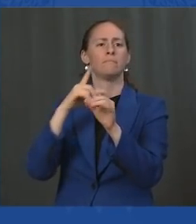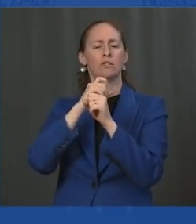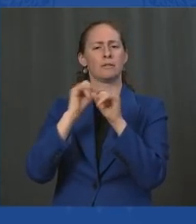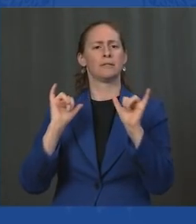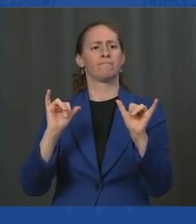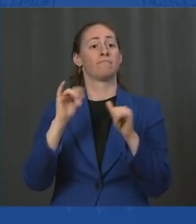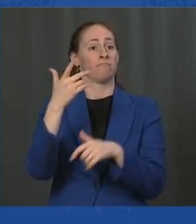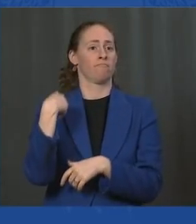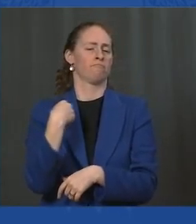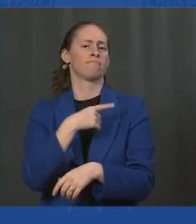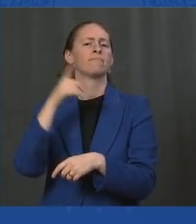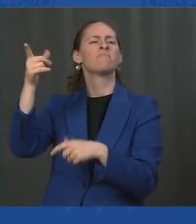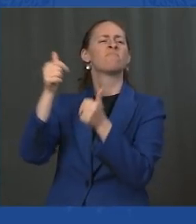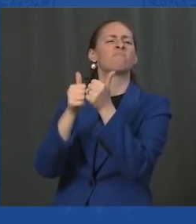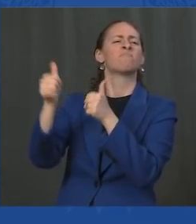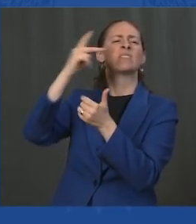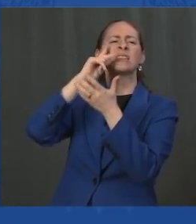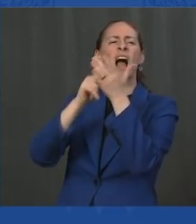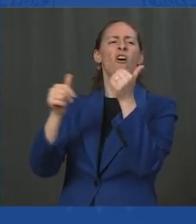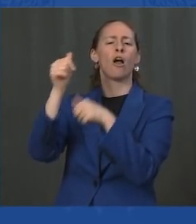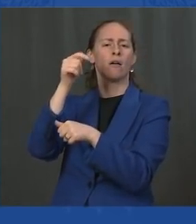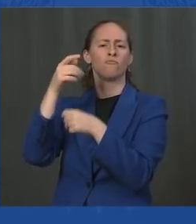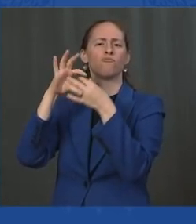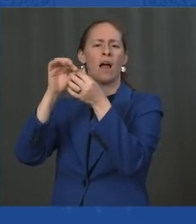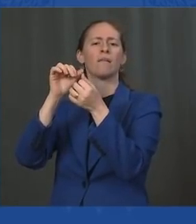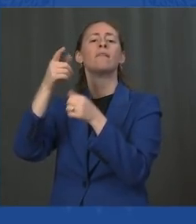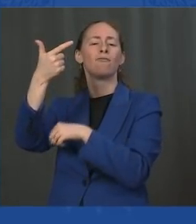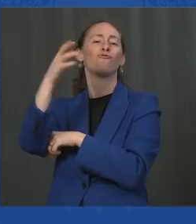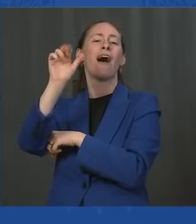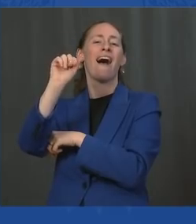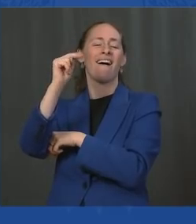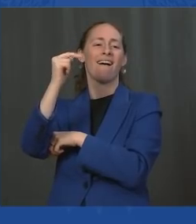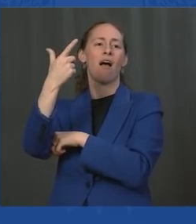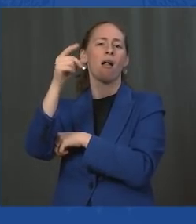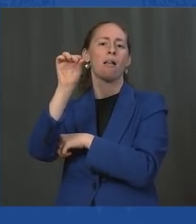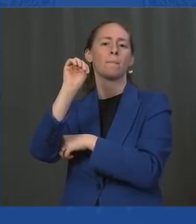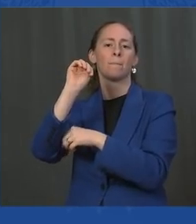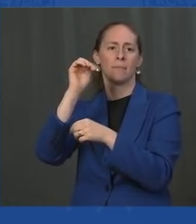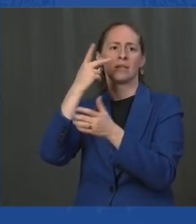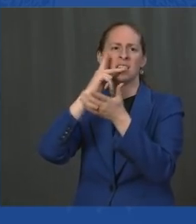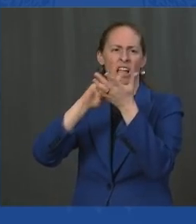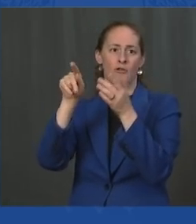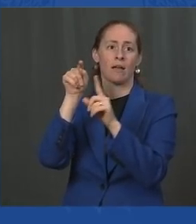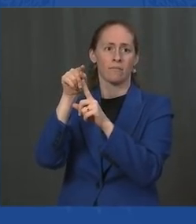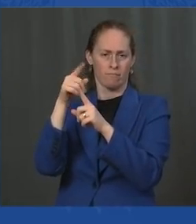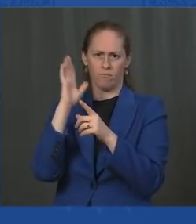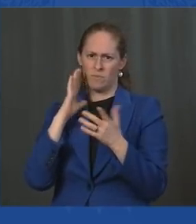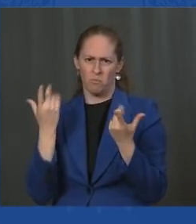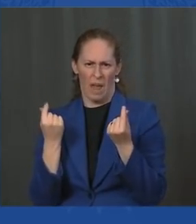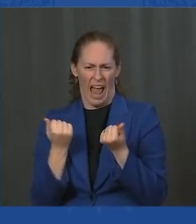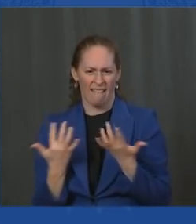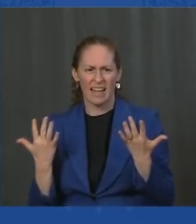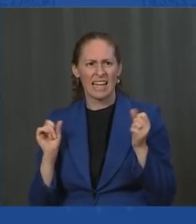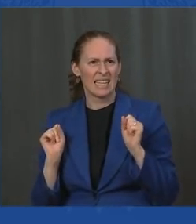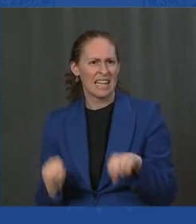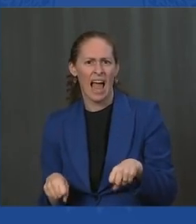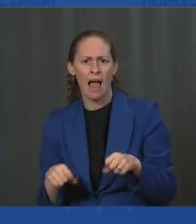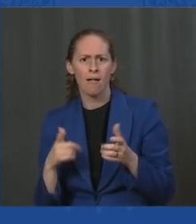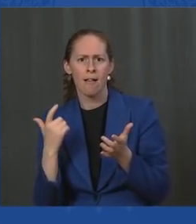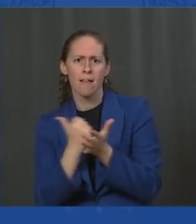to use all of the tools at her disposal, including using the Strategic Petroleum Reserve to keep gas flowing to the pumps.